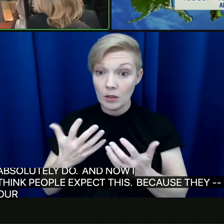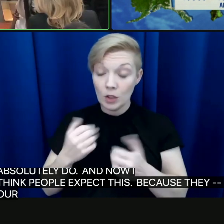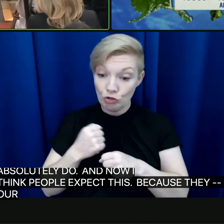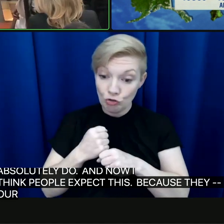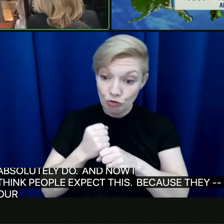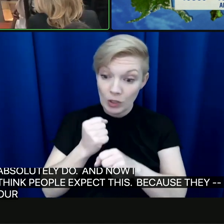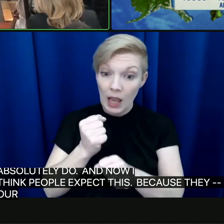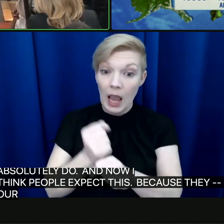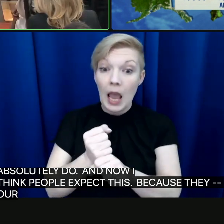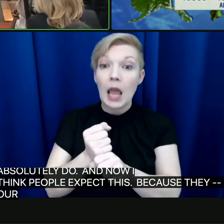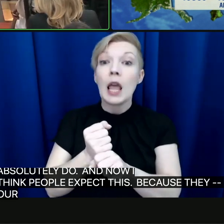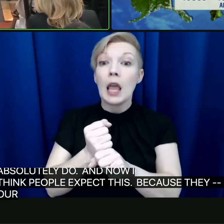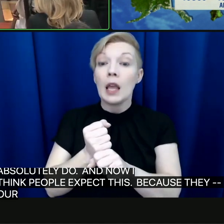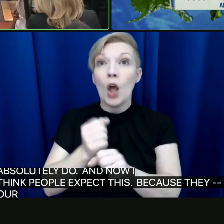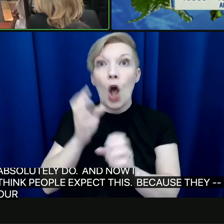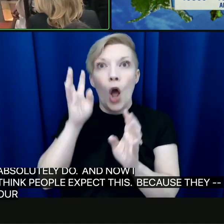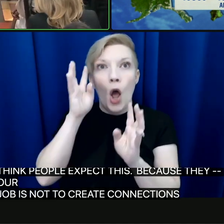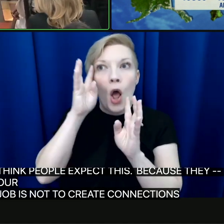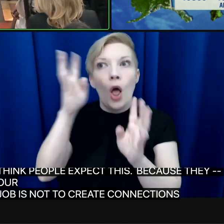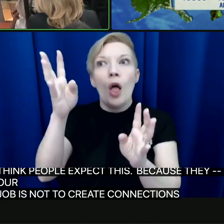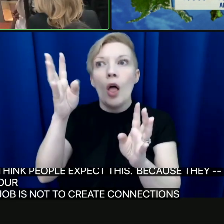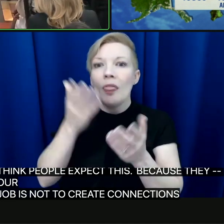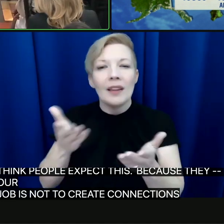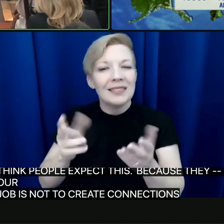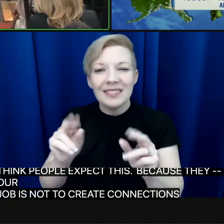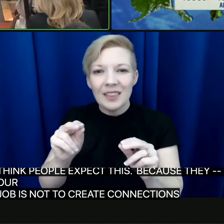where there aren't we aren't we only will tell people,